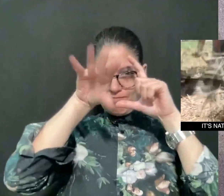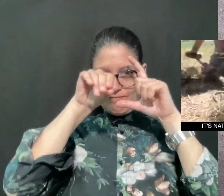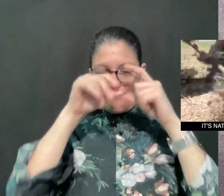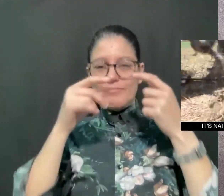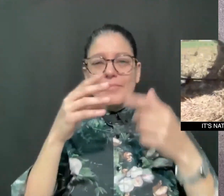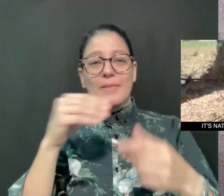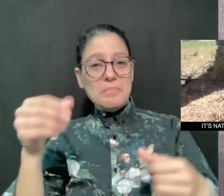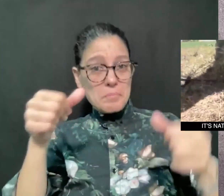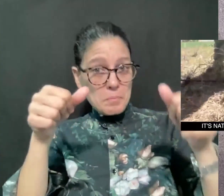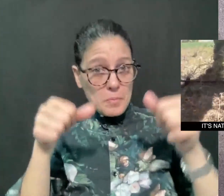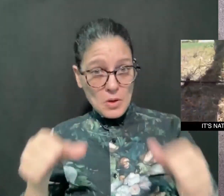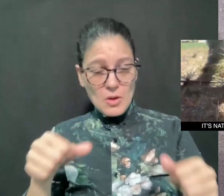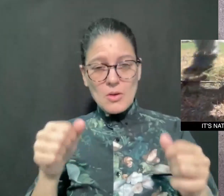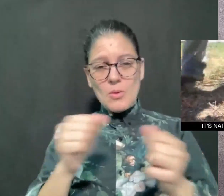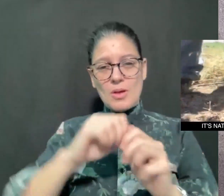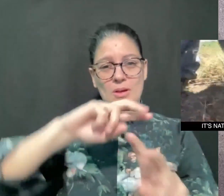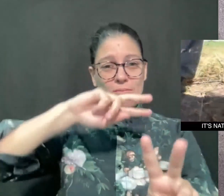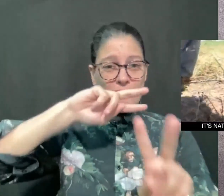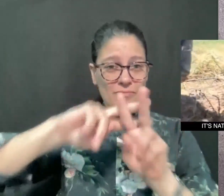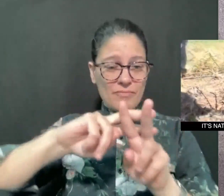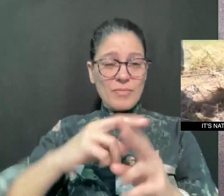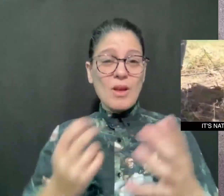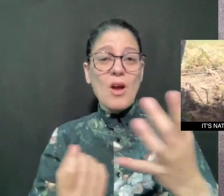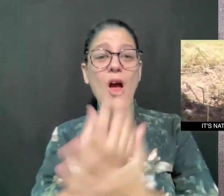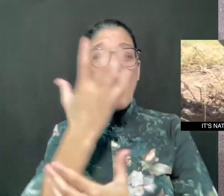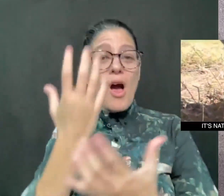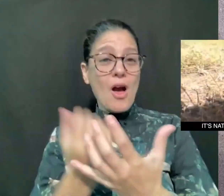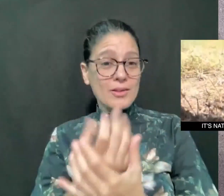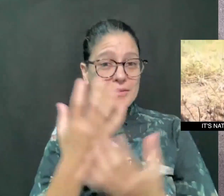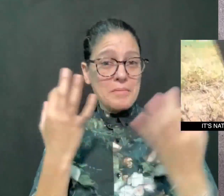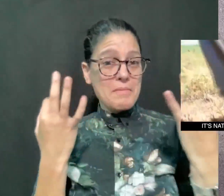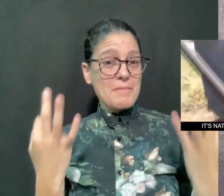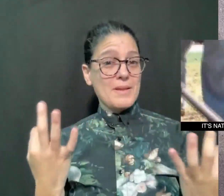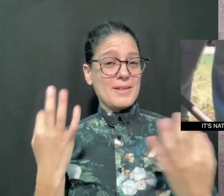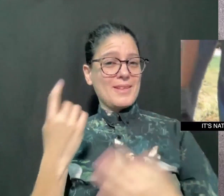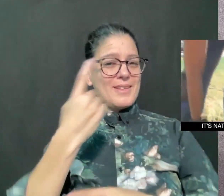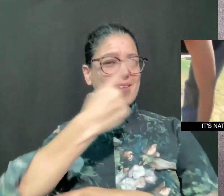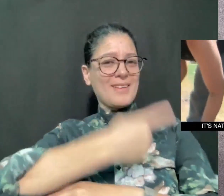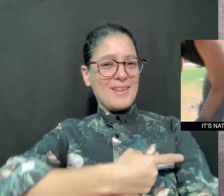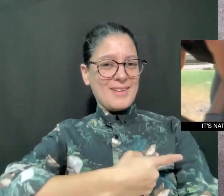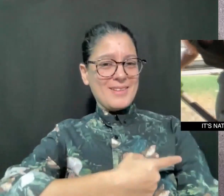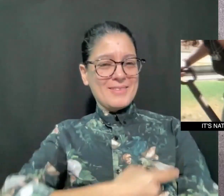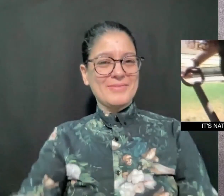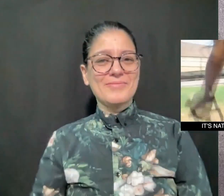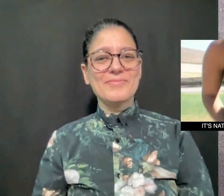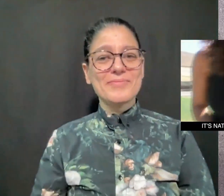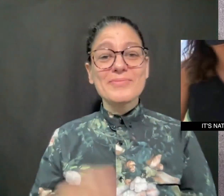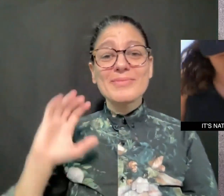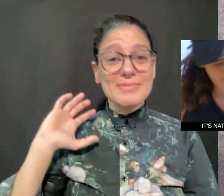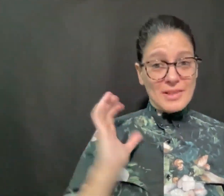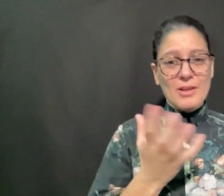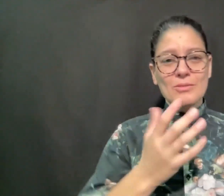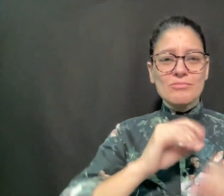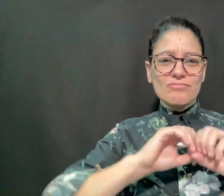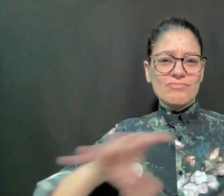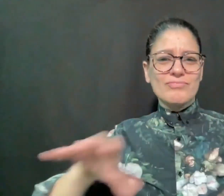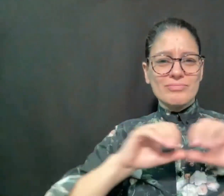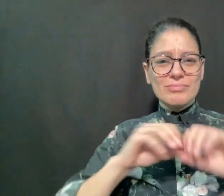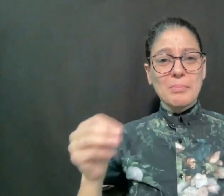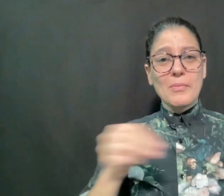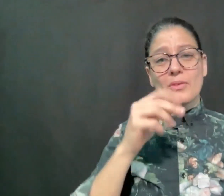and post with the hashtag garden meditation day Sign1News will be broadcasting updates